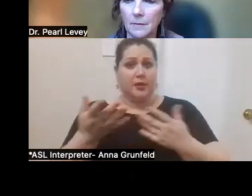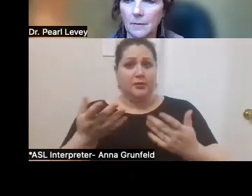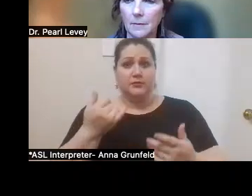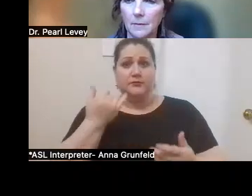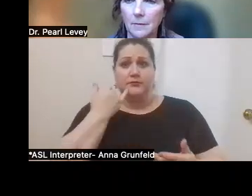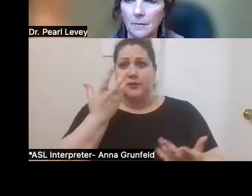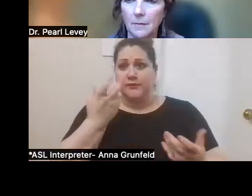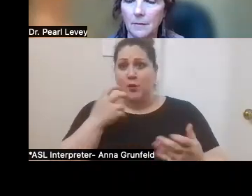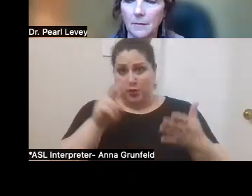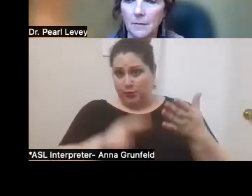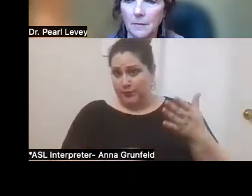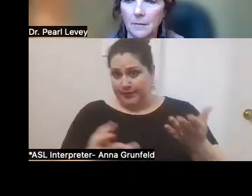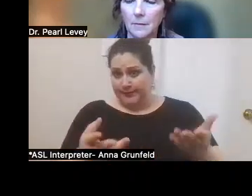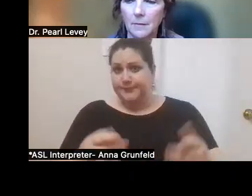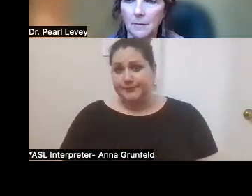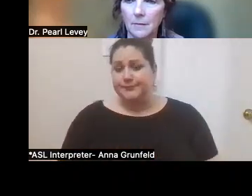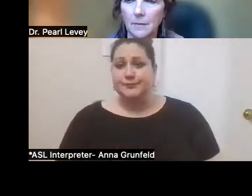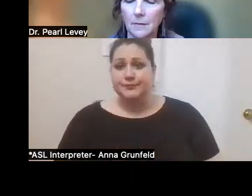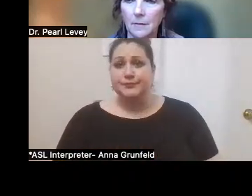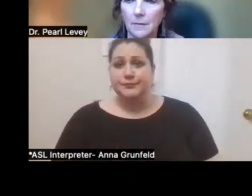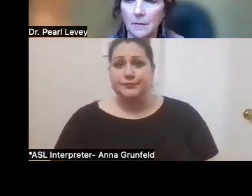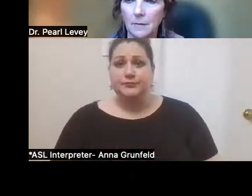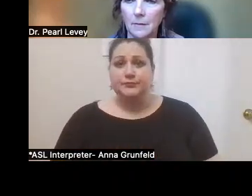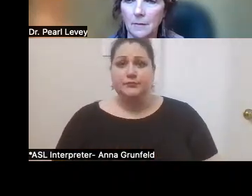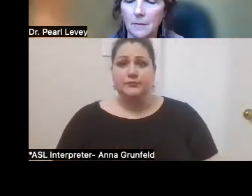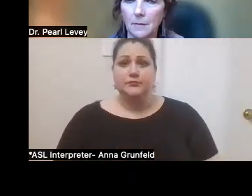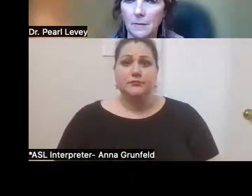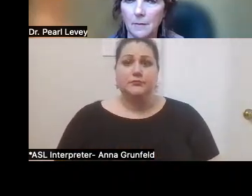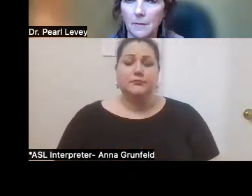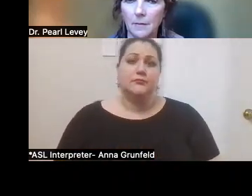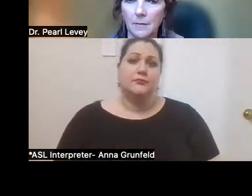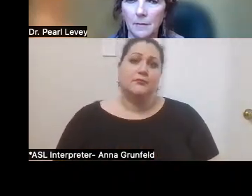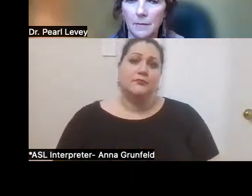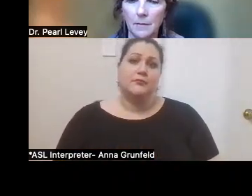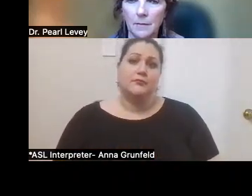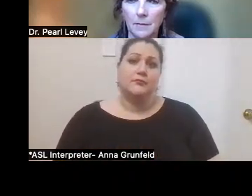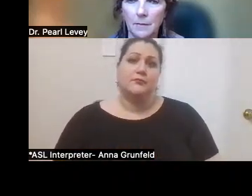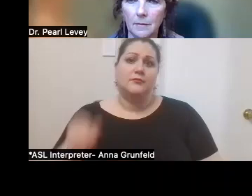case scenarios just for, for privacy of the people who may have been involved.